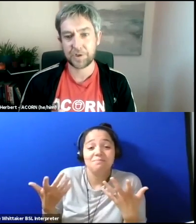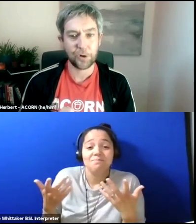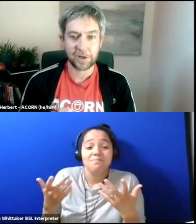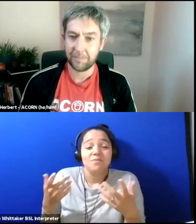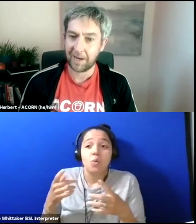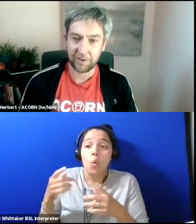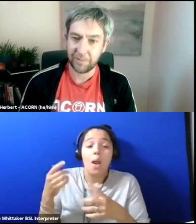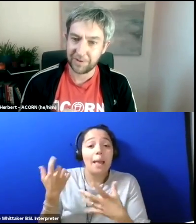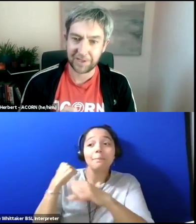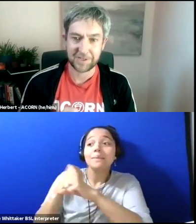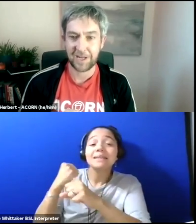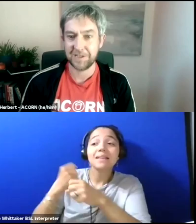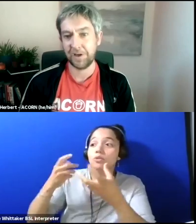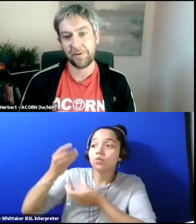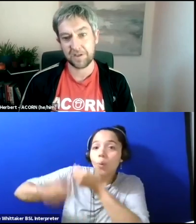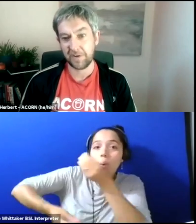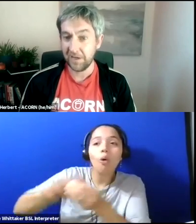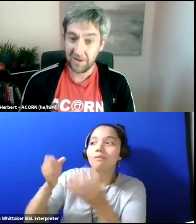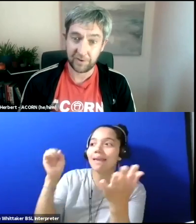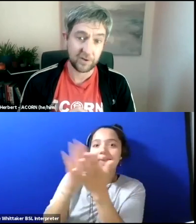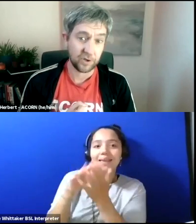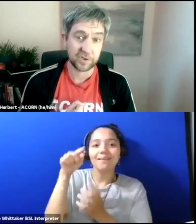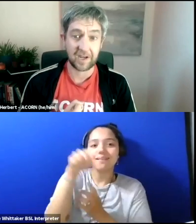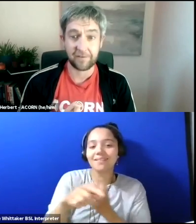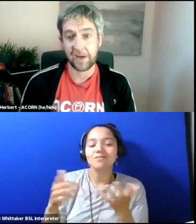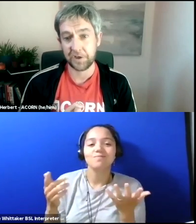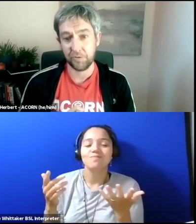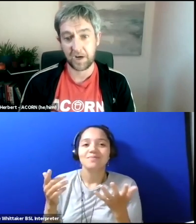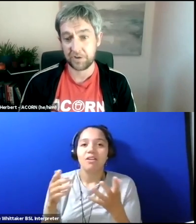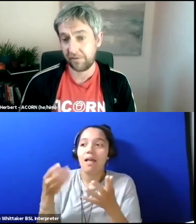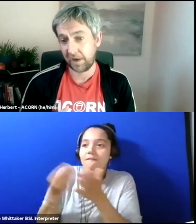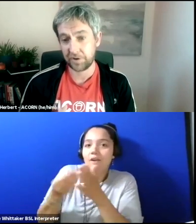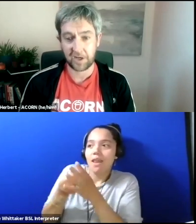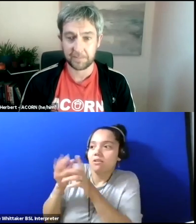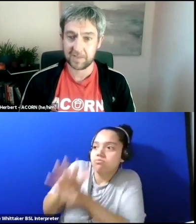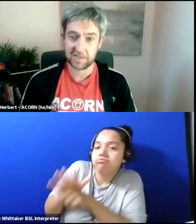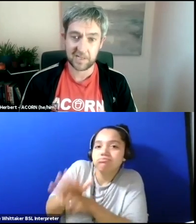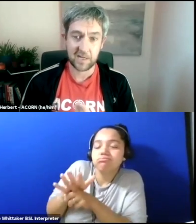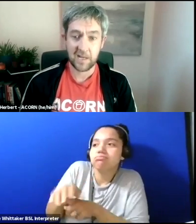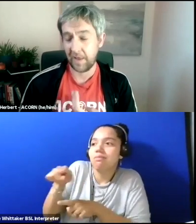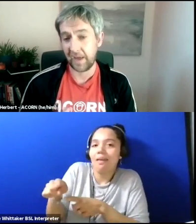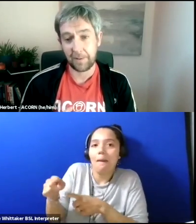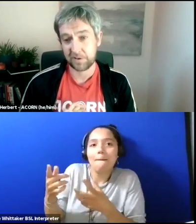about them and things that they're doing and the rest of it, if you can cause financial pressure and financial harm to businesses, then they're